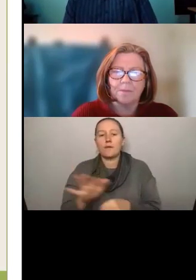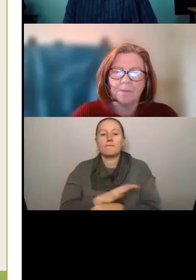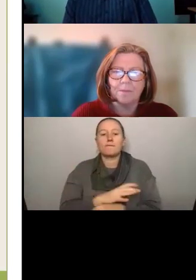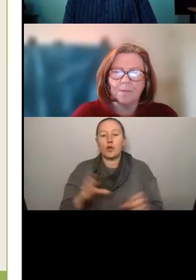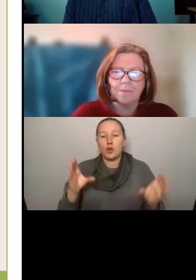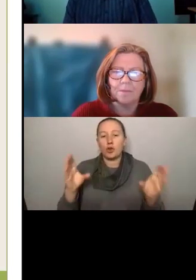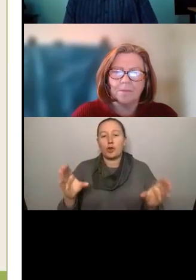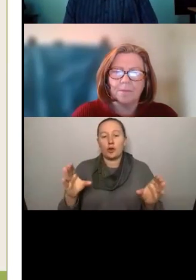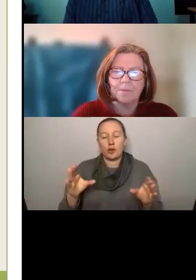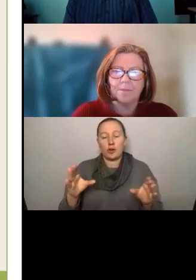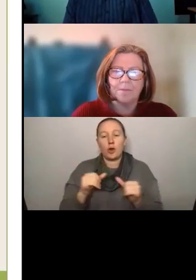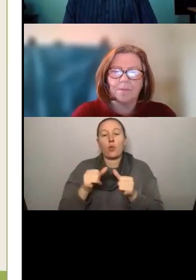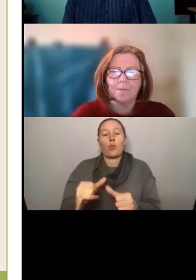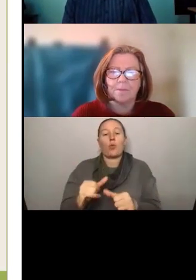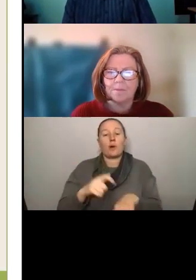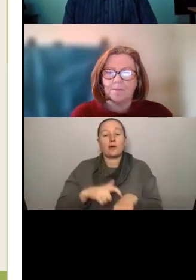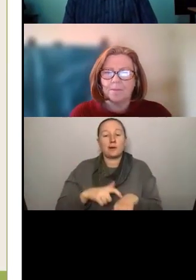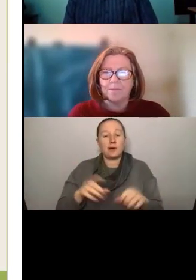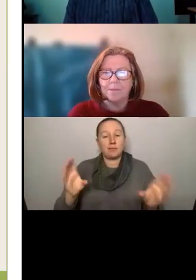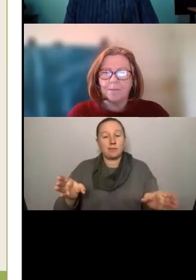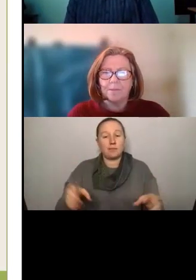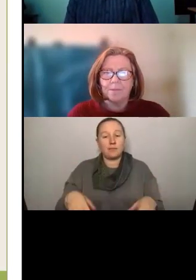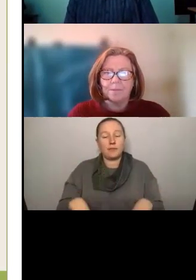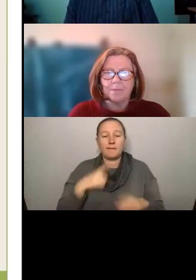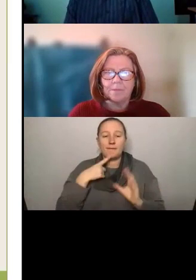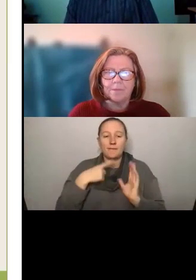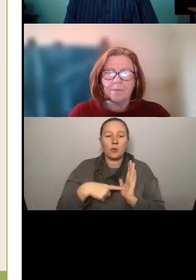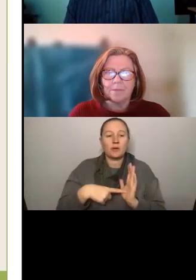So let's say, in this example, at the end of year two,